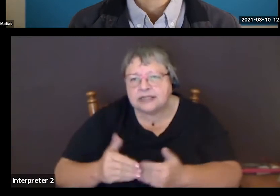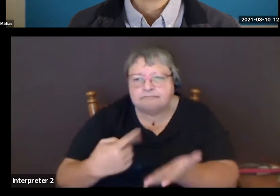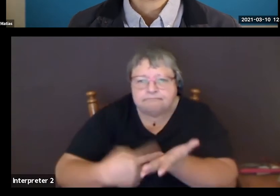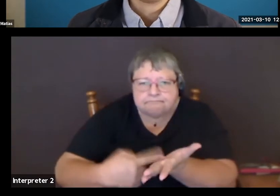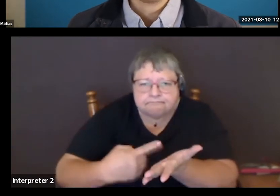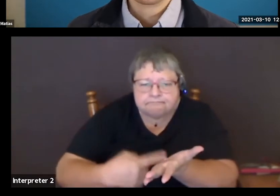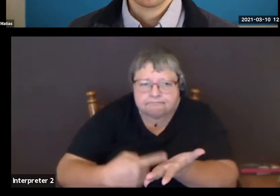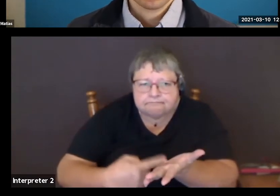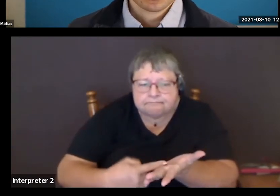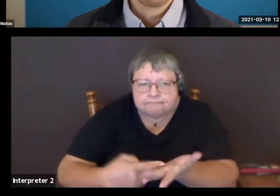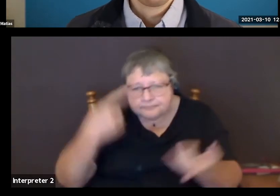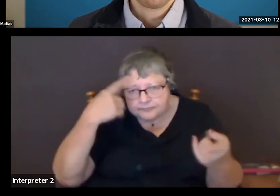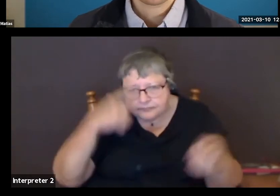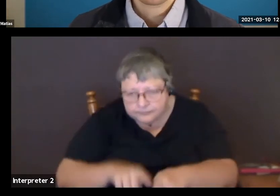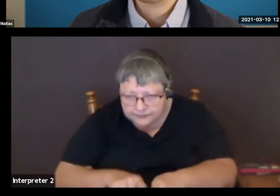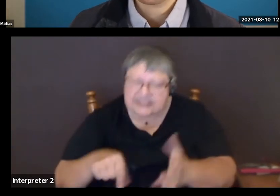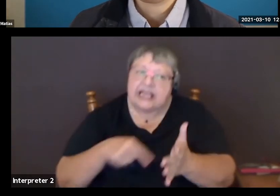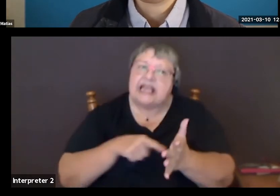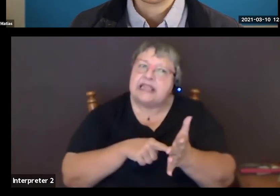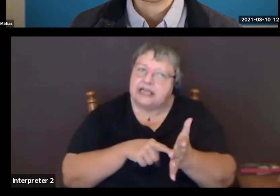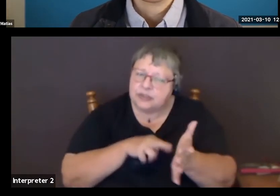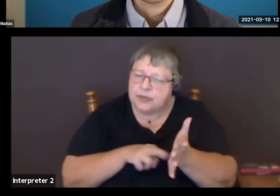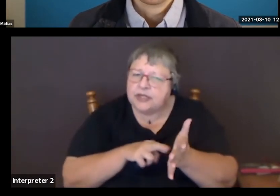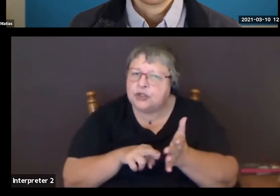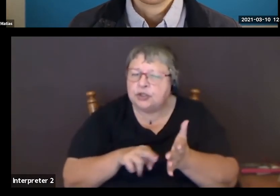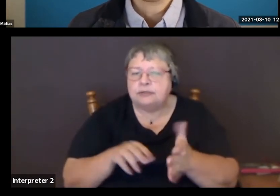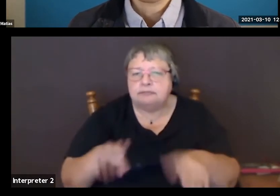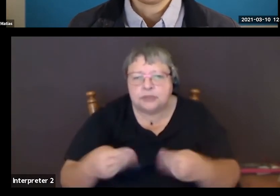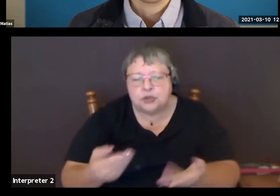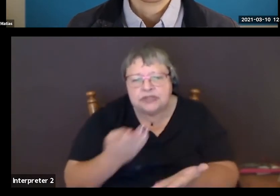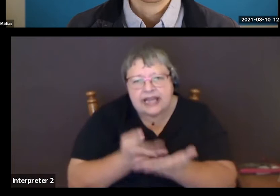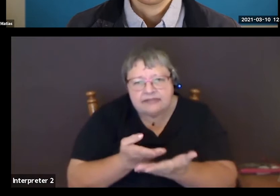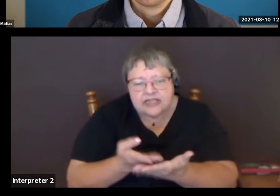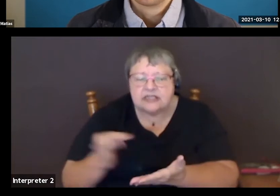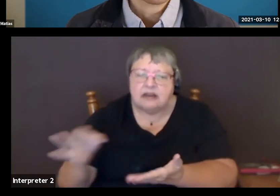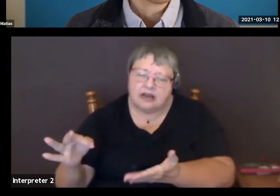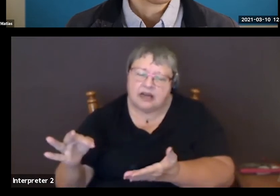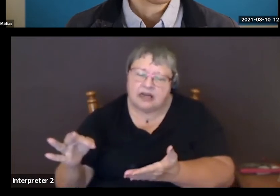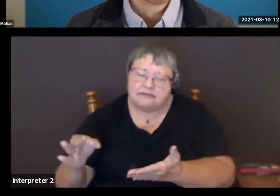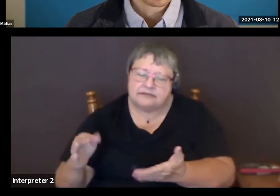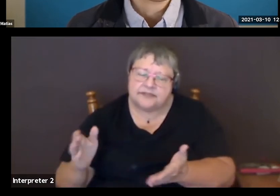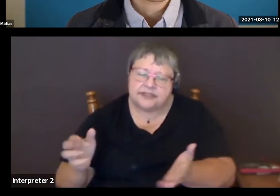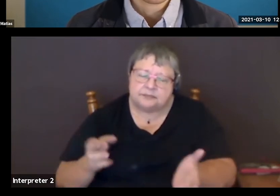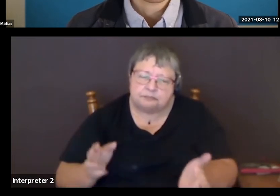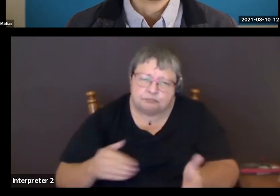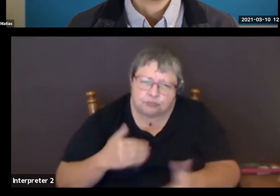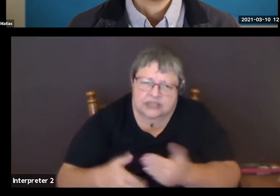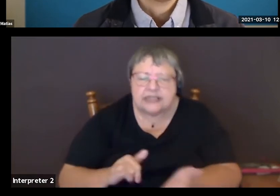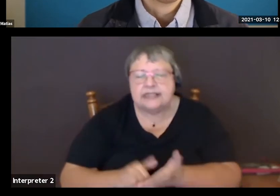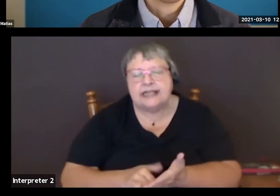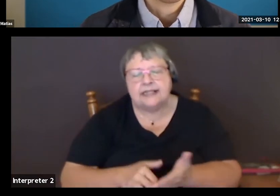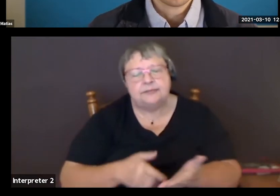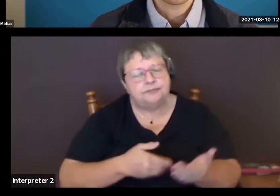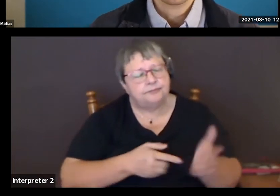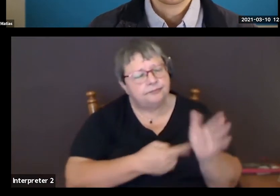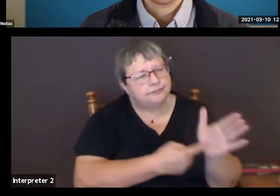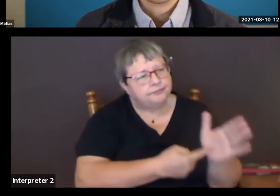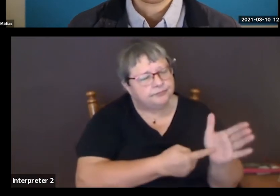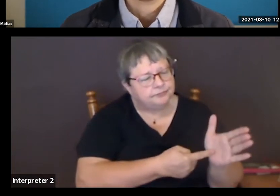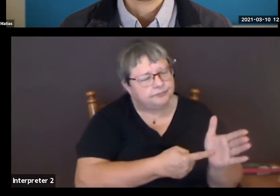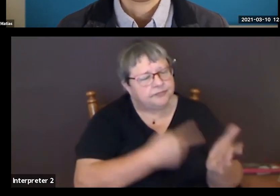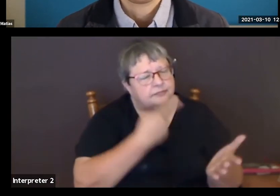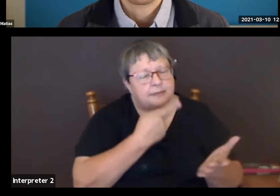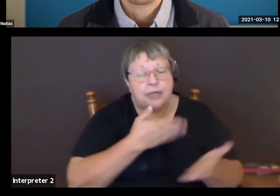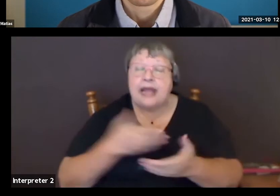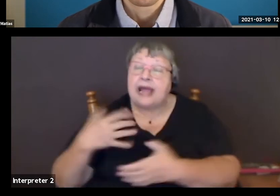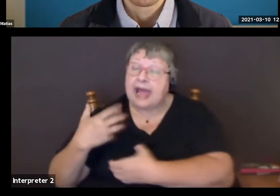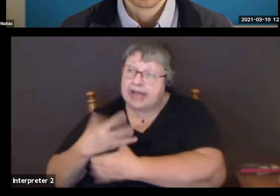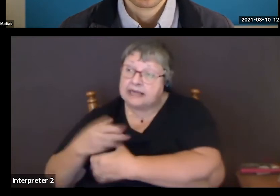These researchers produce evidence that informs a deliberative process that involves the public, and also hold power accountable for failures and harms.